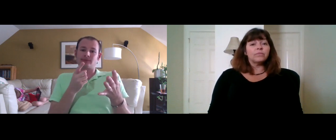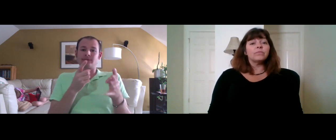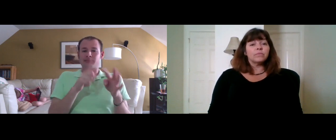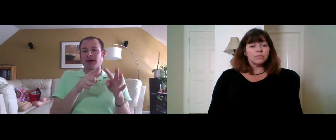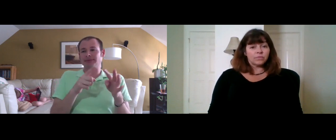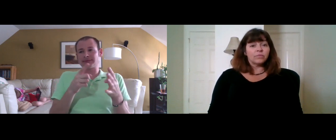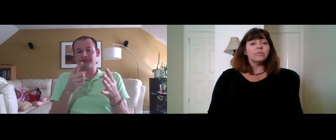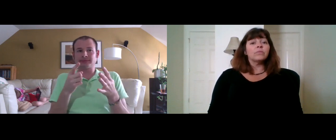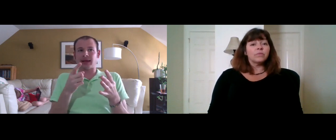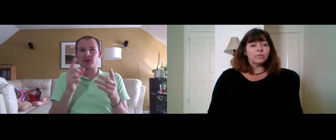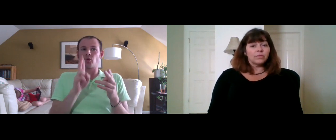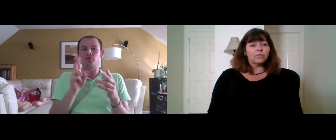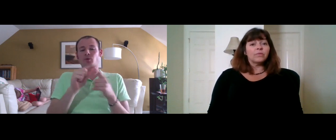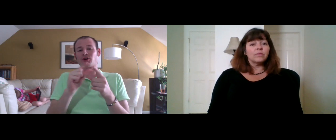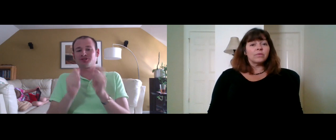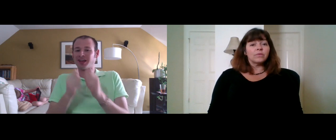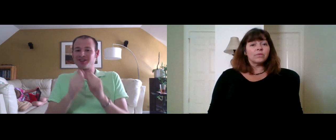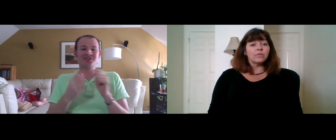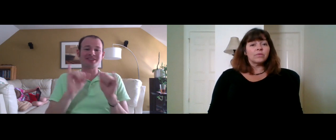I use the word--it changes-- depends on the situation